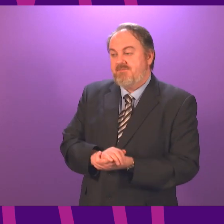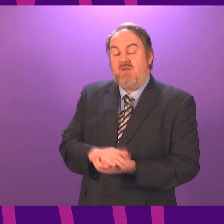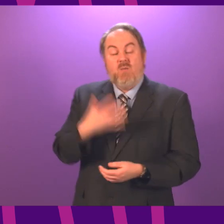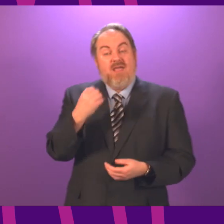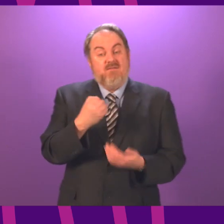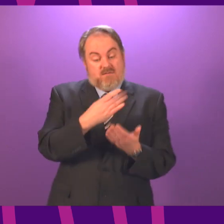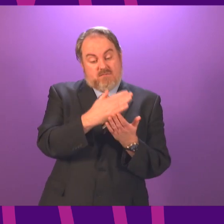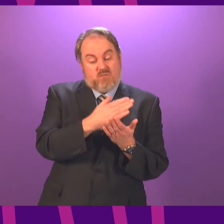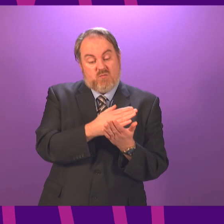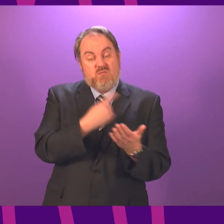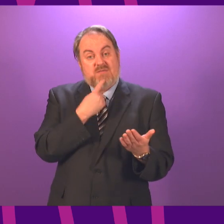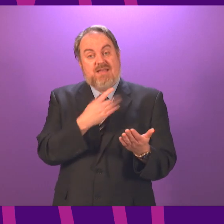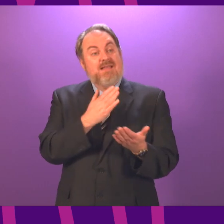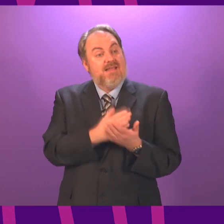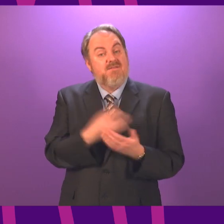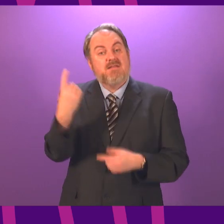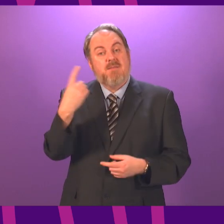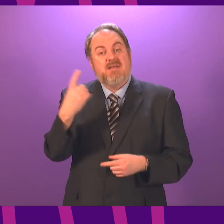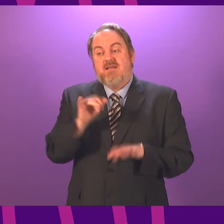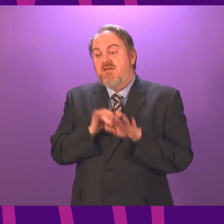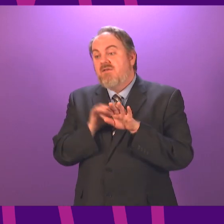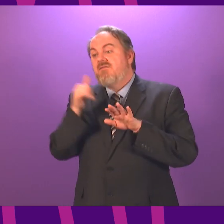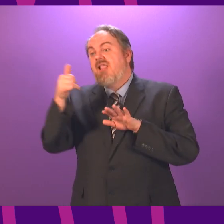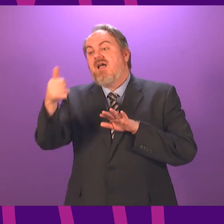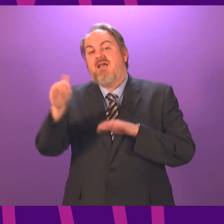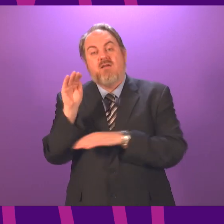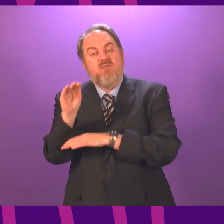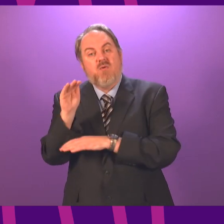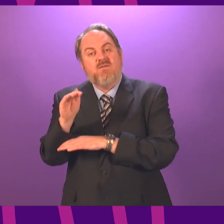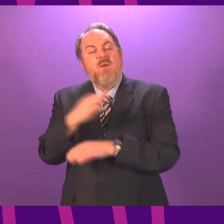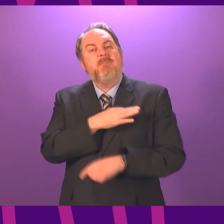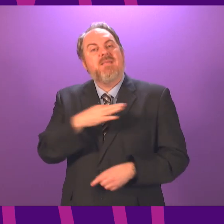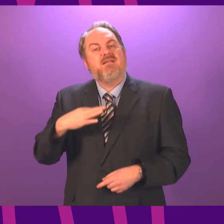people who are travelling for medical treatment or for medical reasons. I do not have the